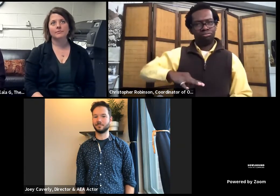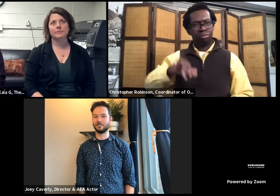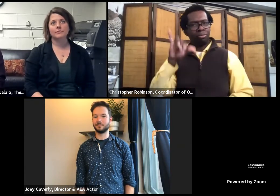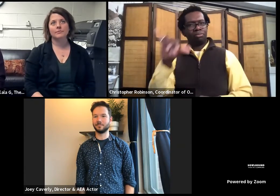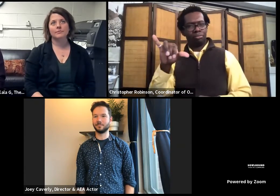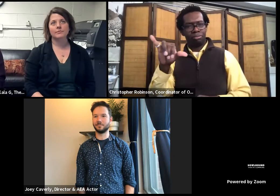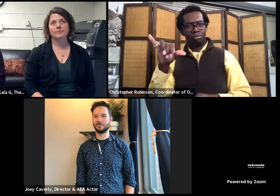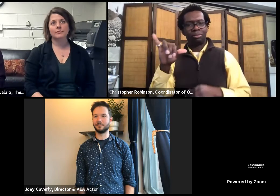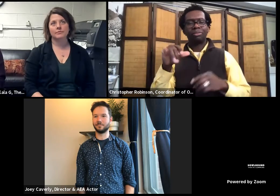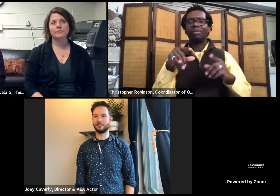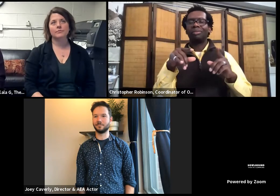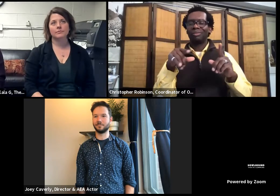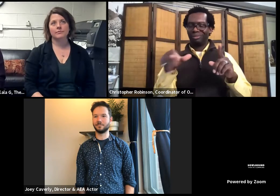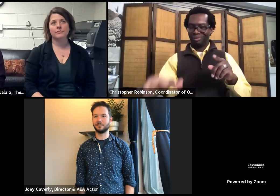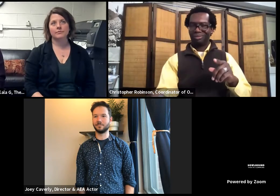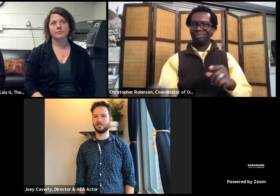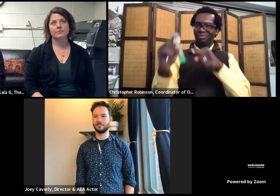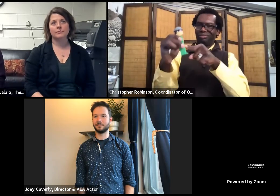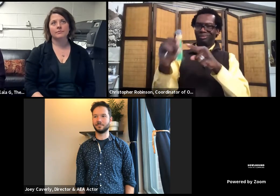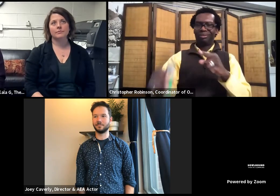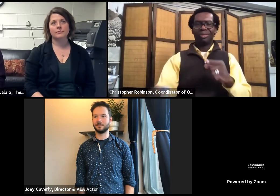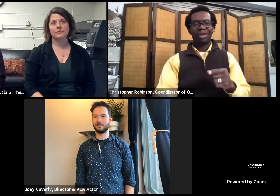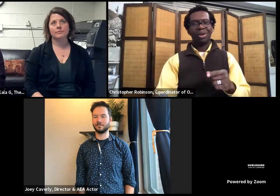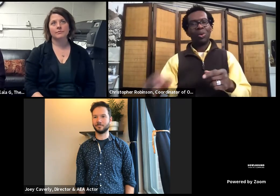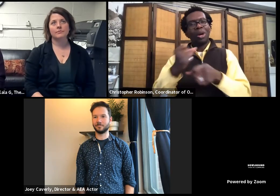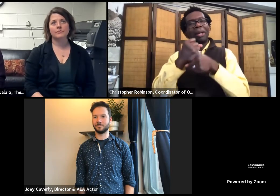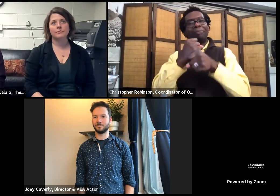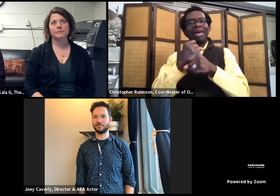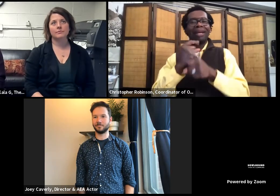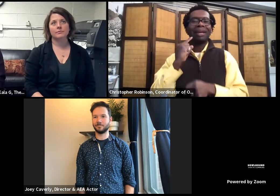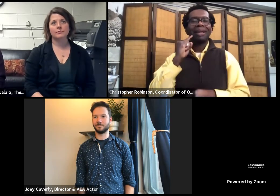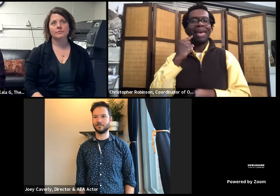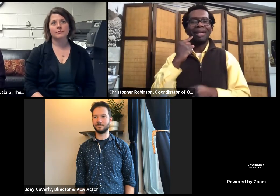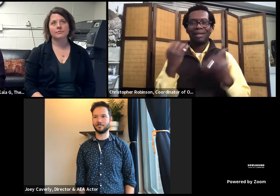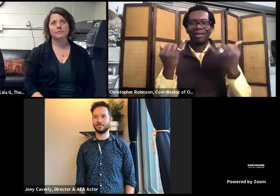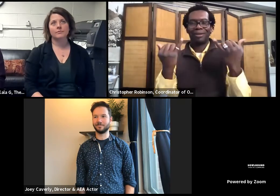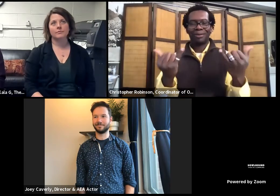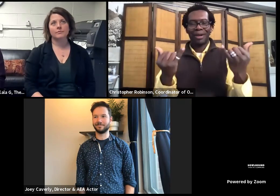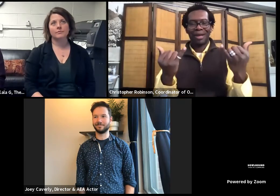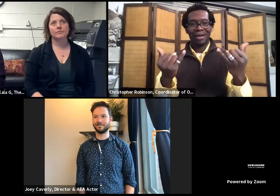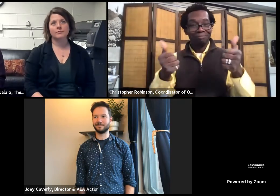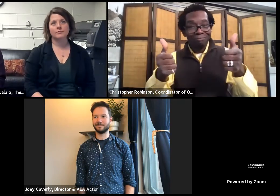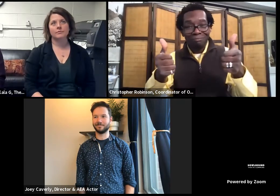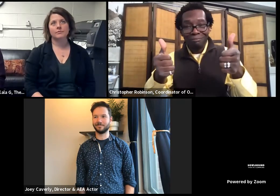Instead, we should be focusing on how we can improve our behaviors and do new things and better things.